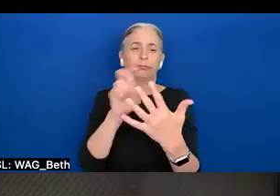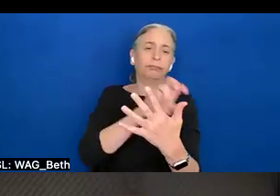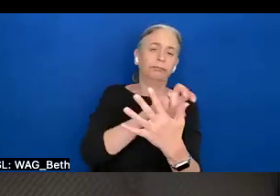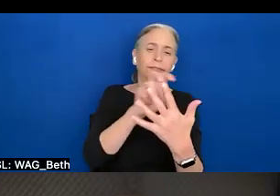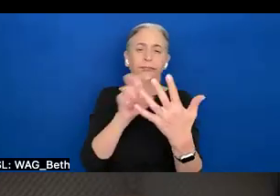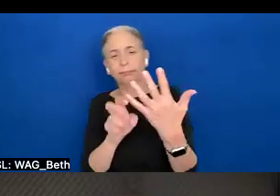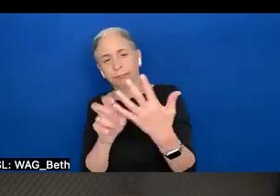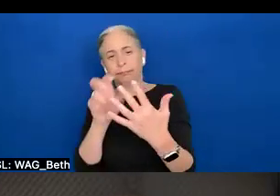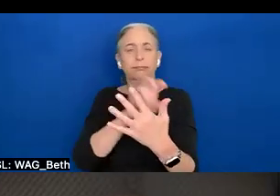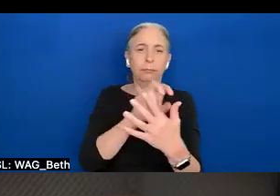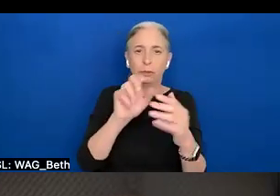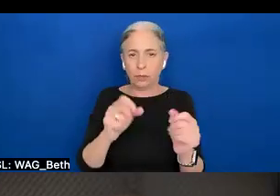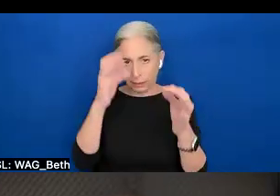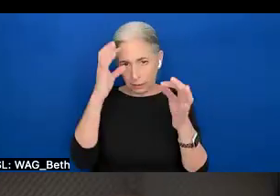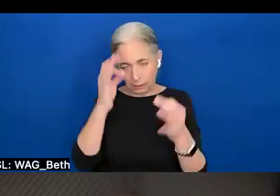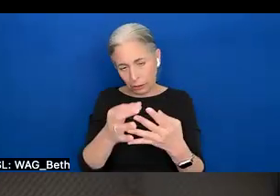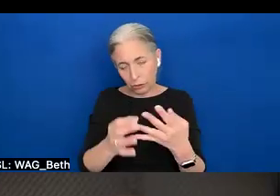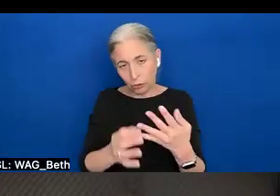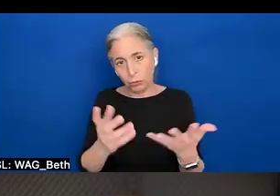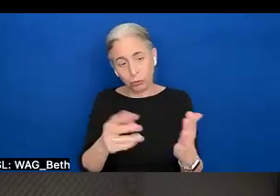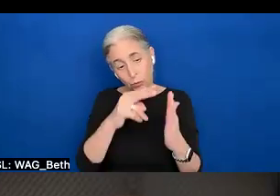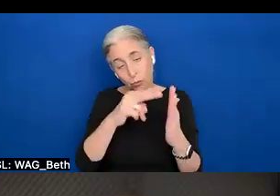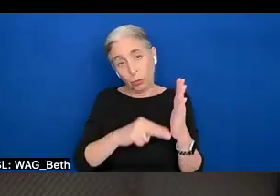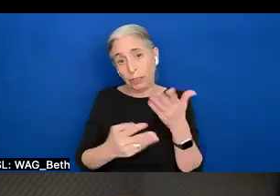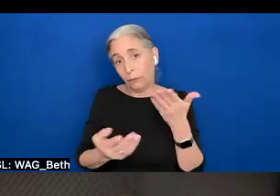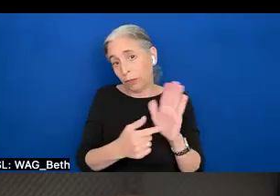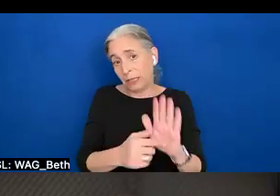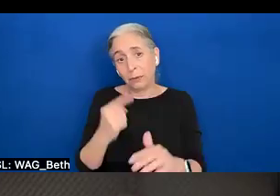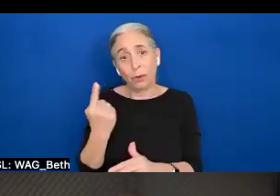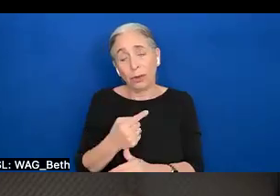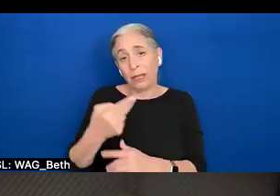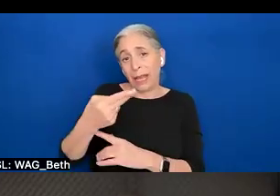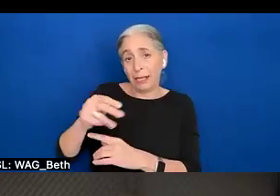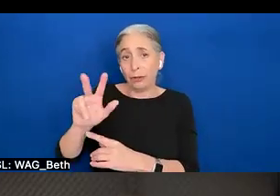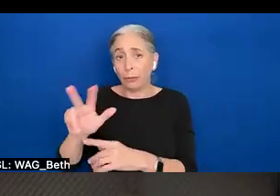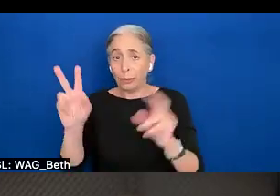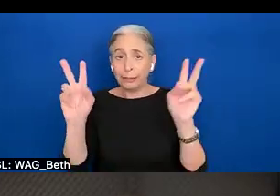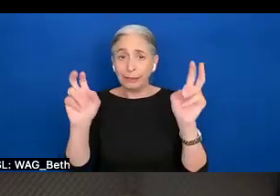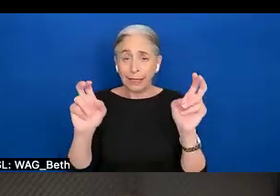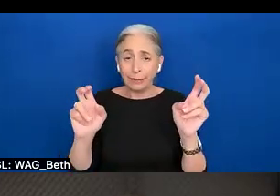So you can choose, for example, to read only the H3 title.